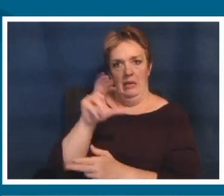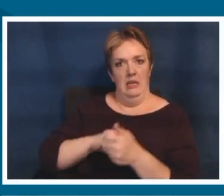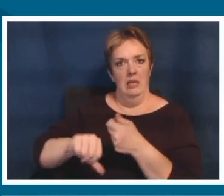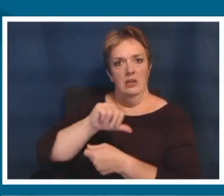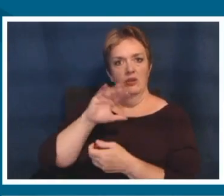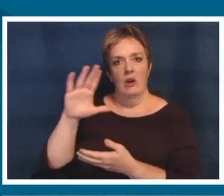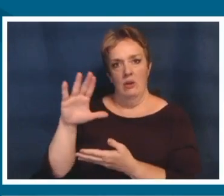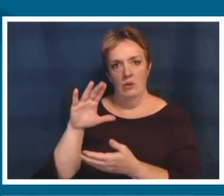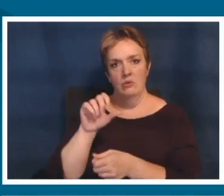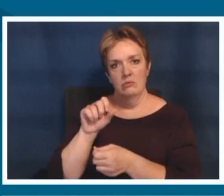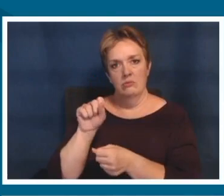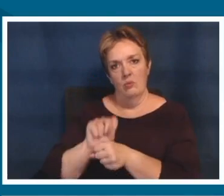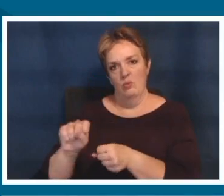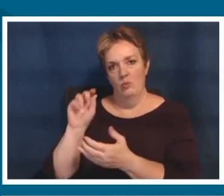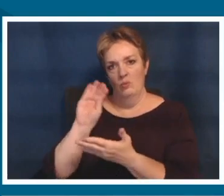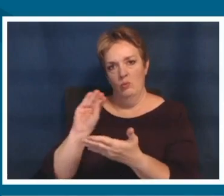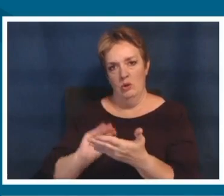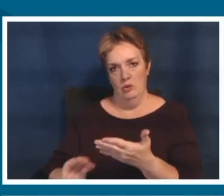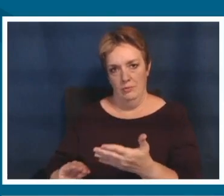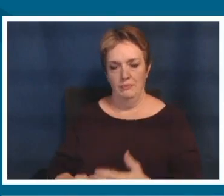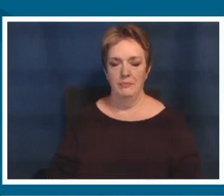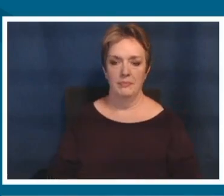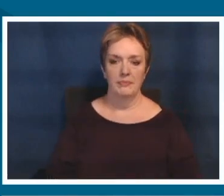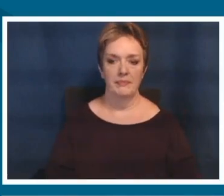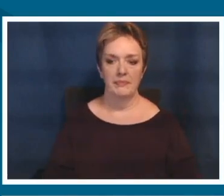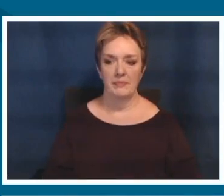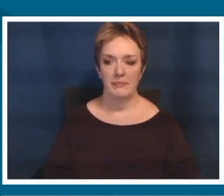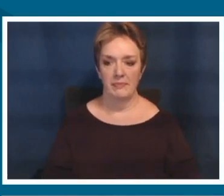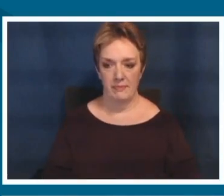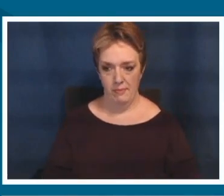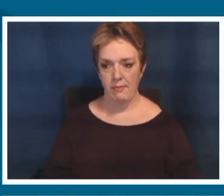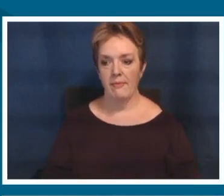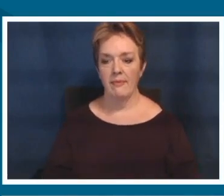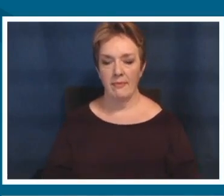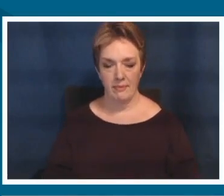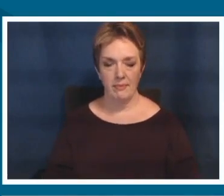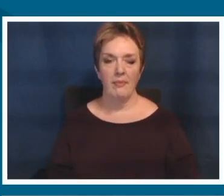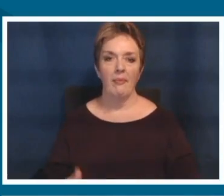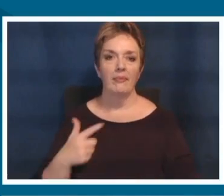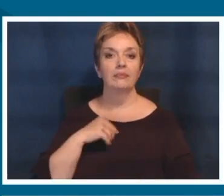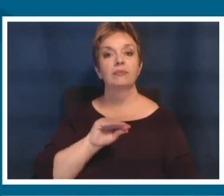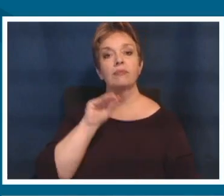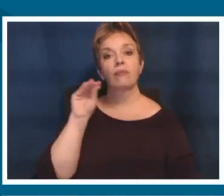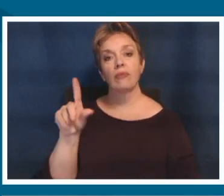yeah and i put a link in our